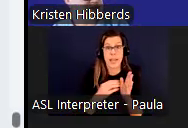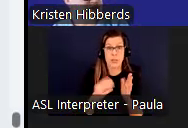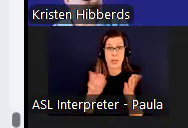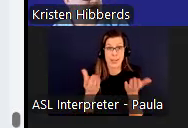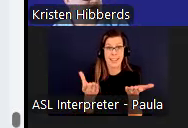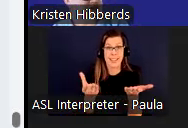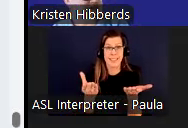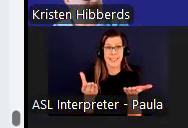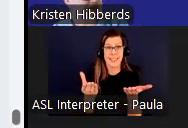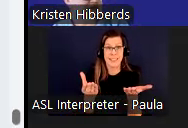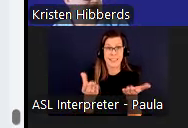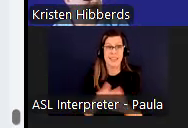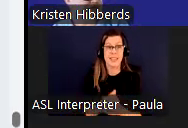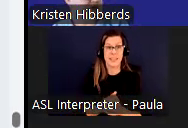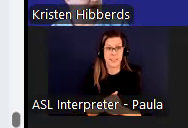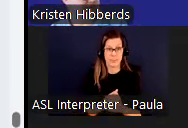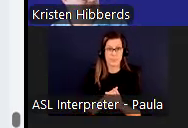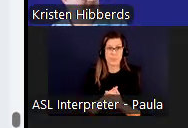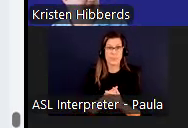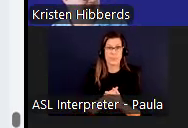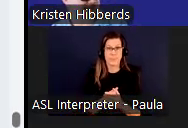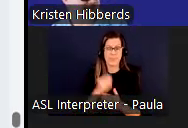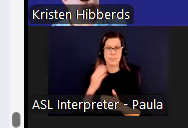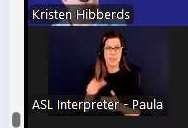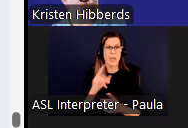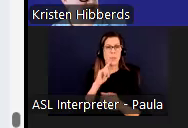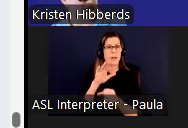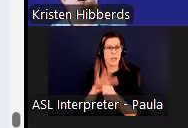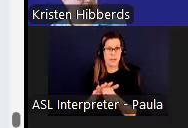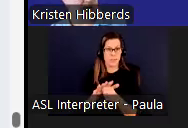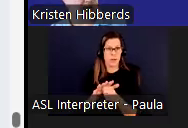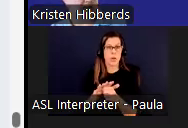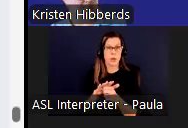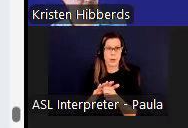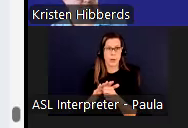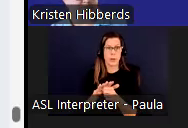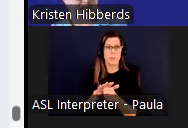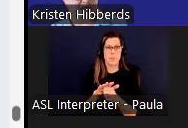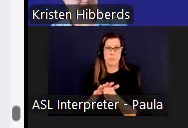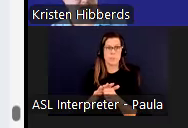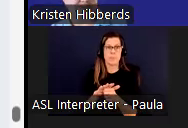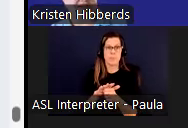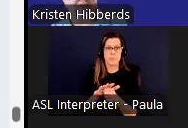So I'll just kind of confirm that the changes that we are proposing that